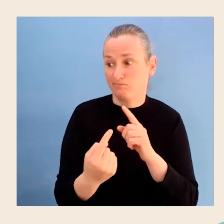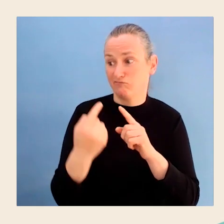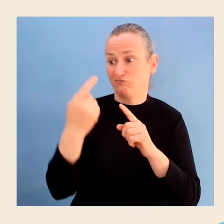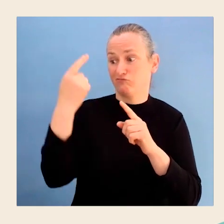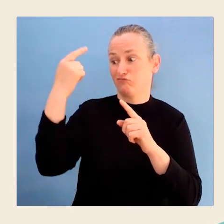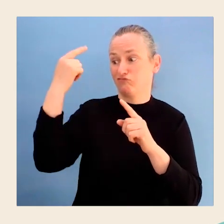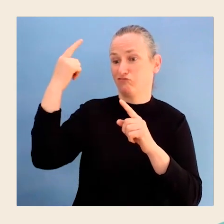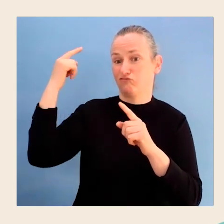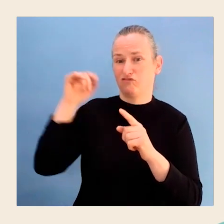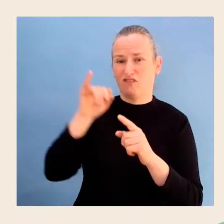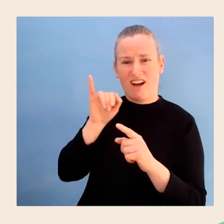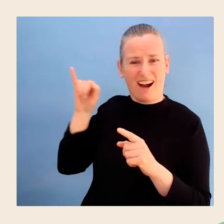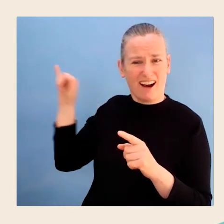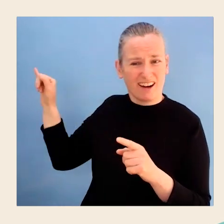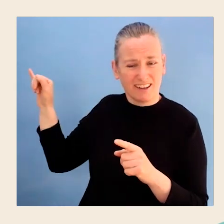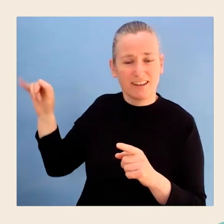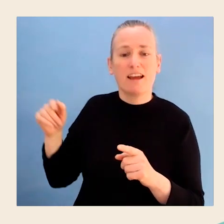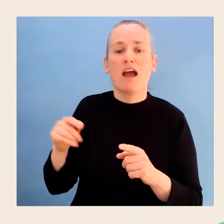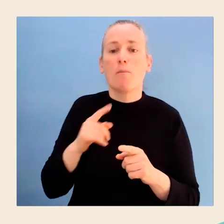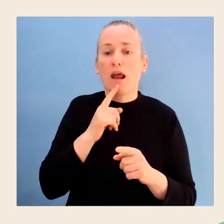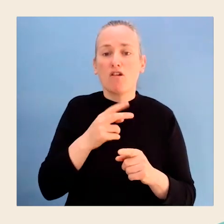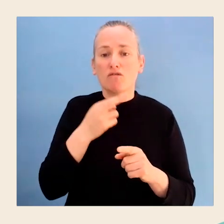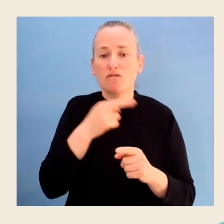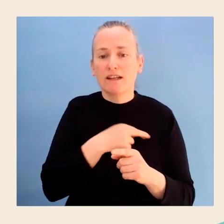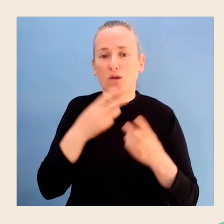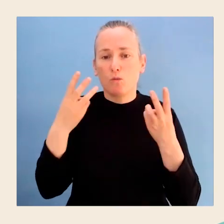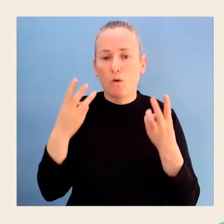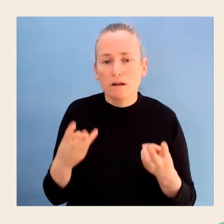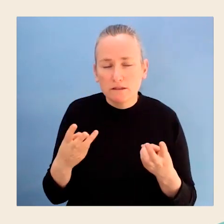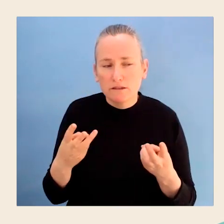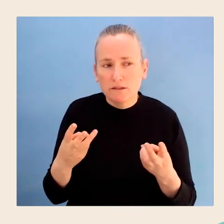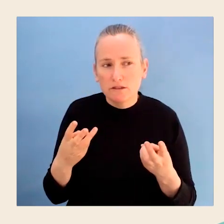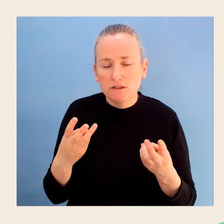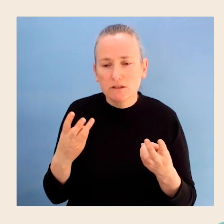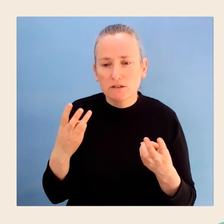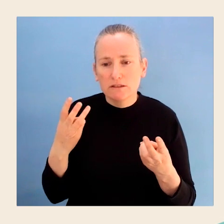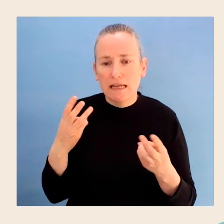But I really wanted to make history alive and relevant.